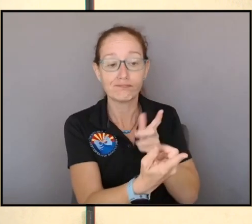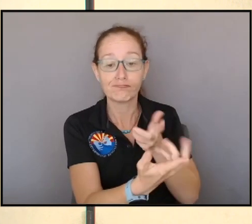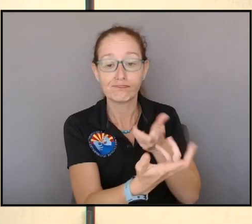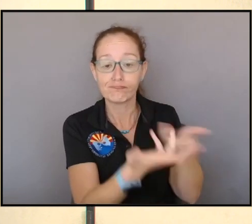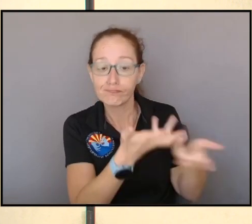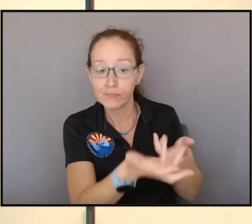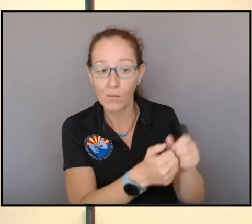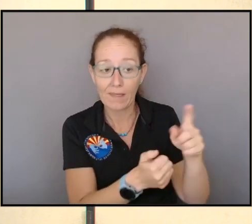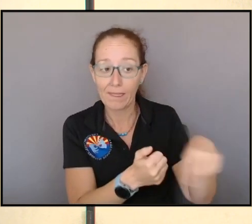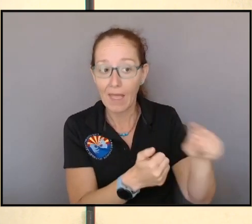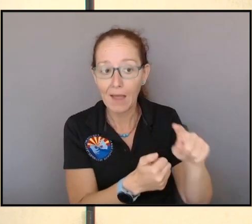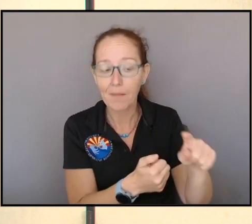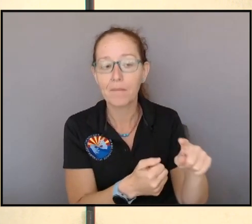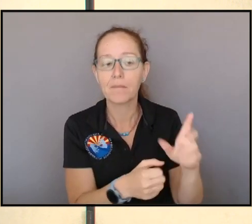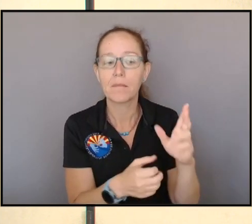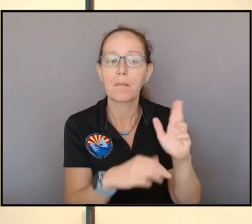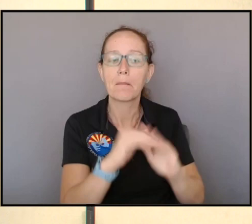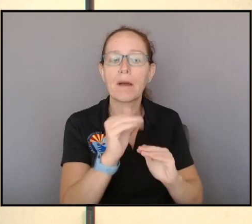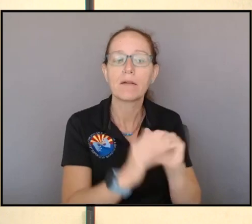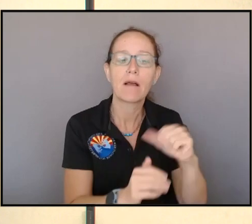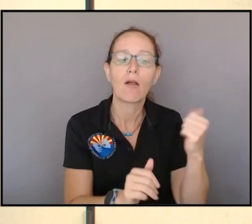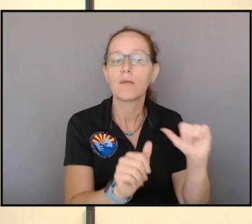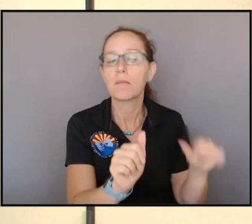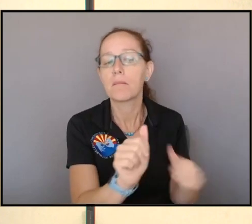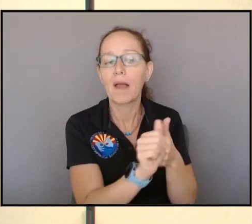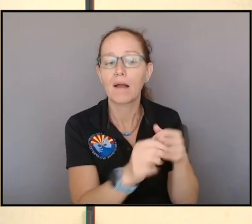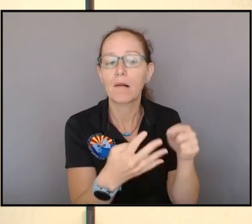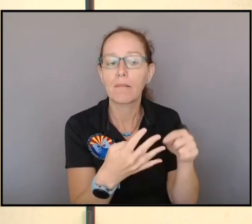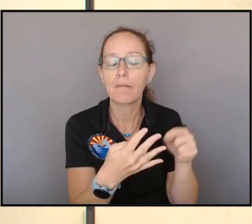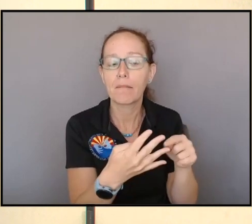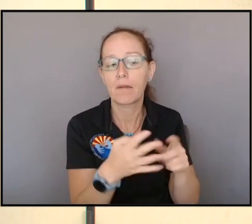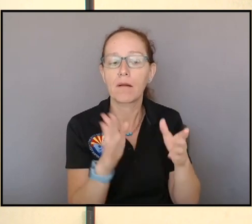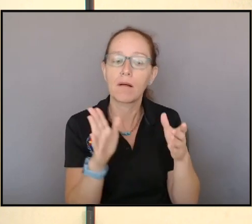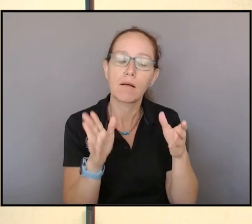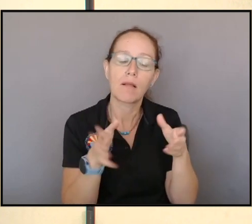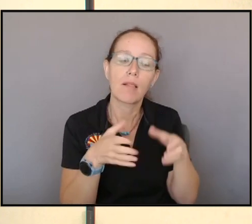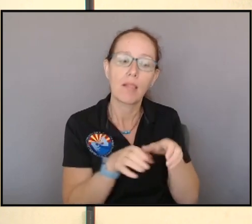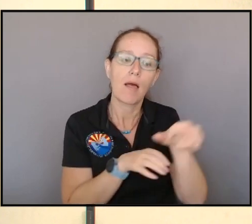used but in the future, god forbid there's another fire...